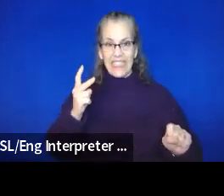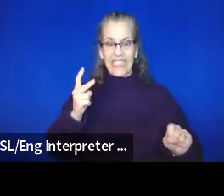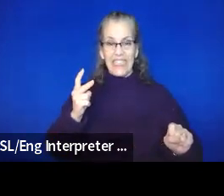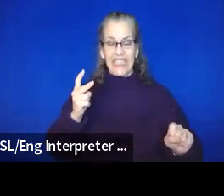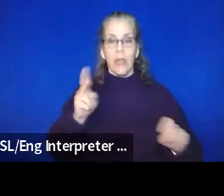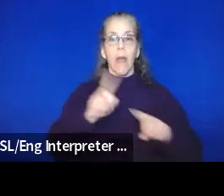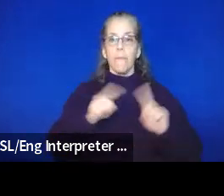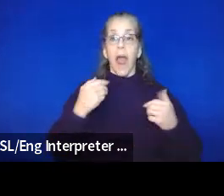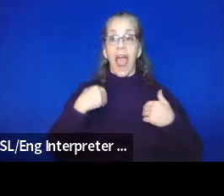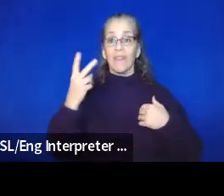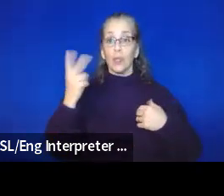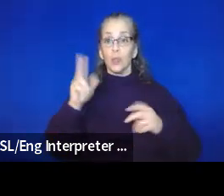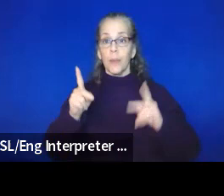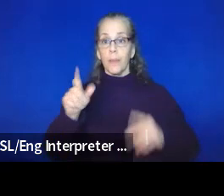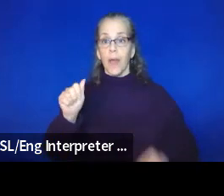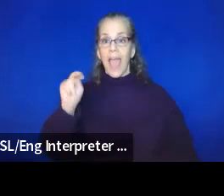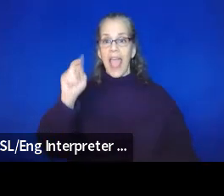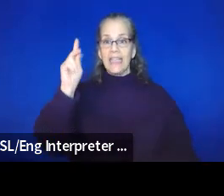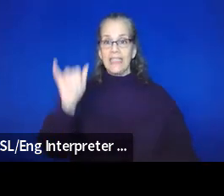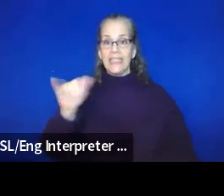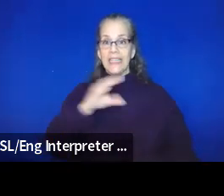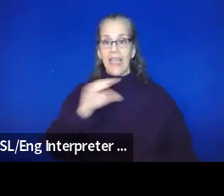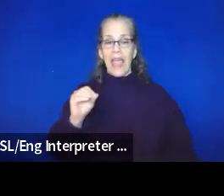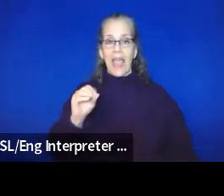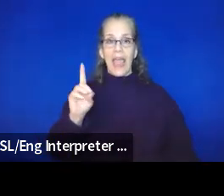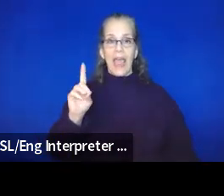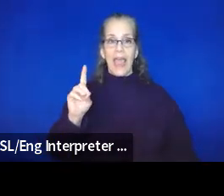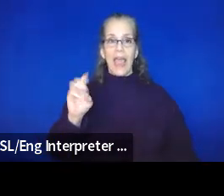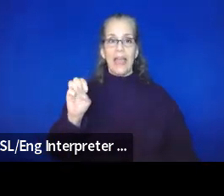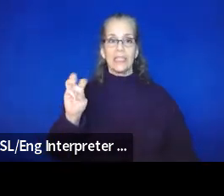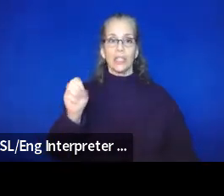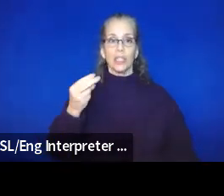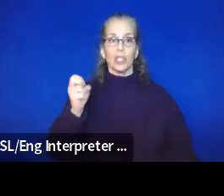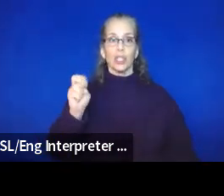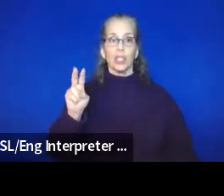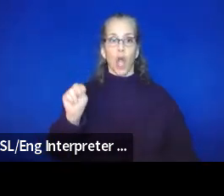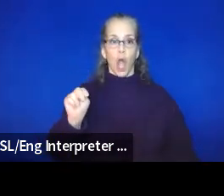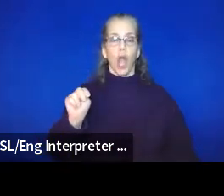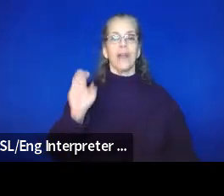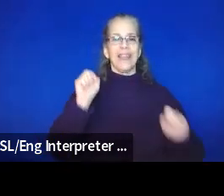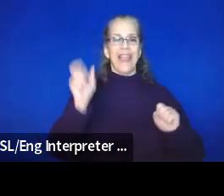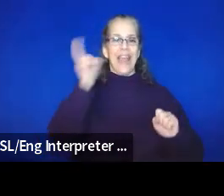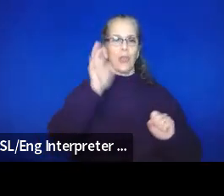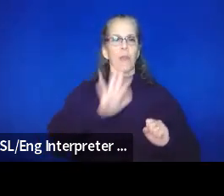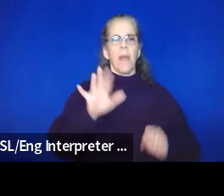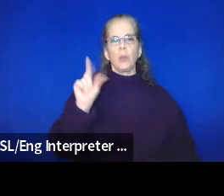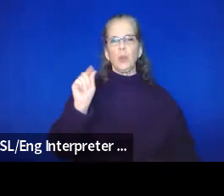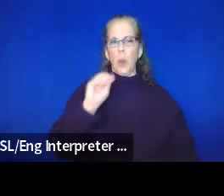Andy and Deshawn both can hear about 20% of sentences with hearing aids. I want to hear